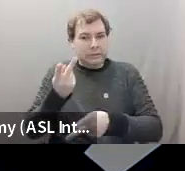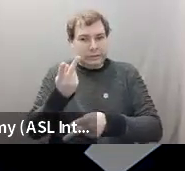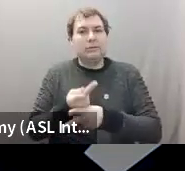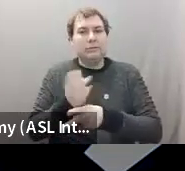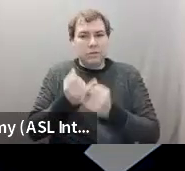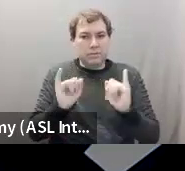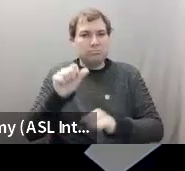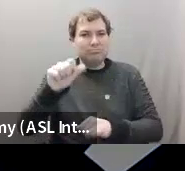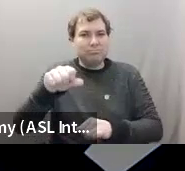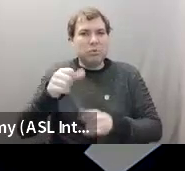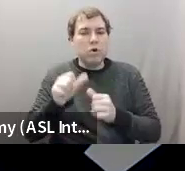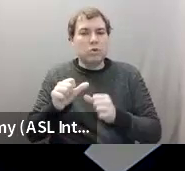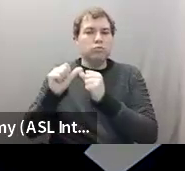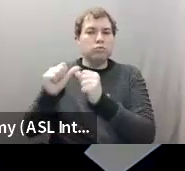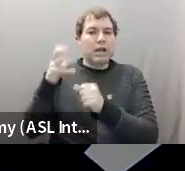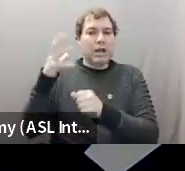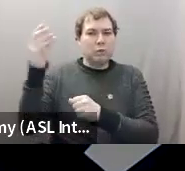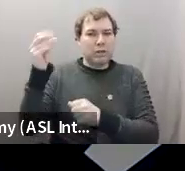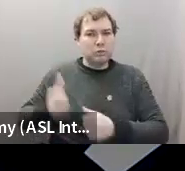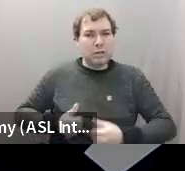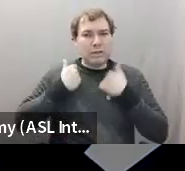Lynnie Downum-Hanzal: They want to stay living outside, you know, living on their own.